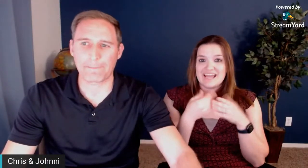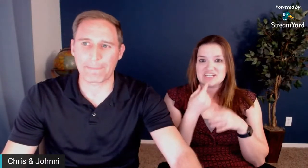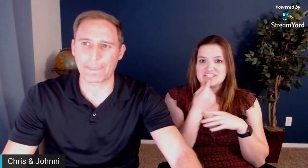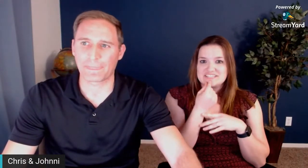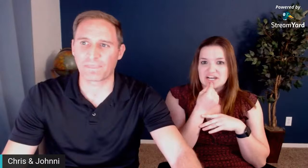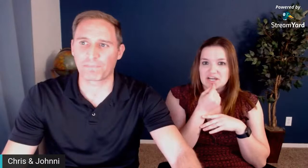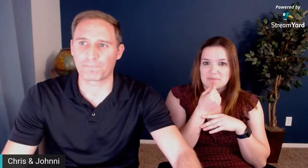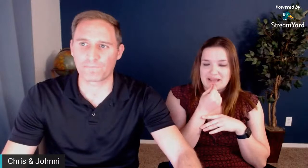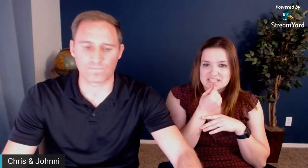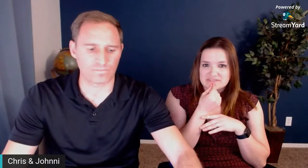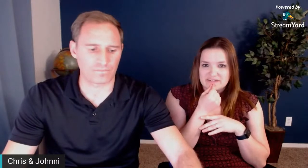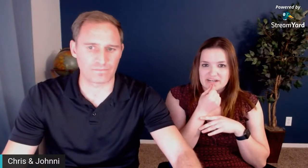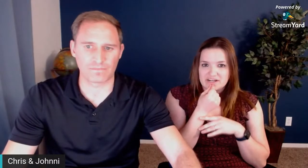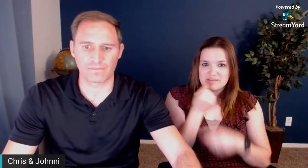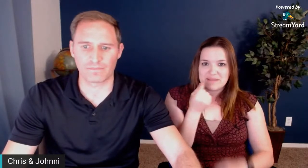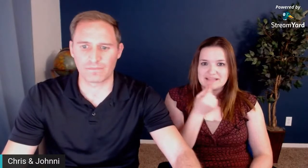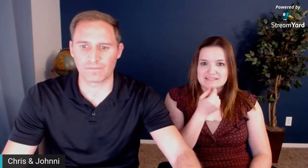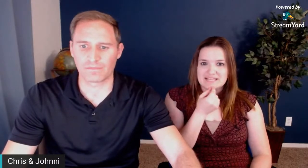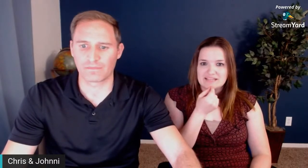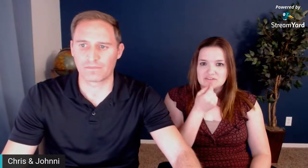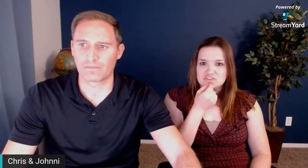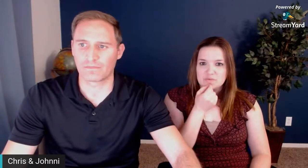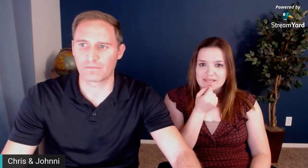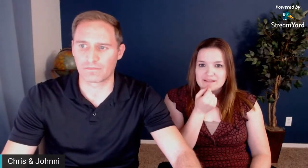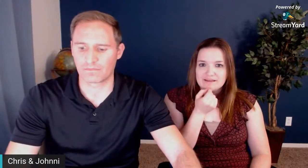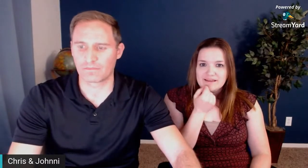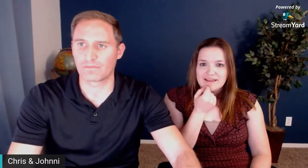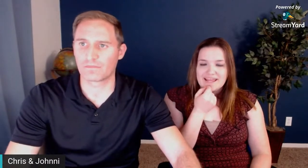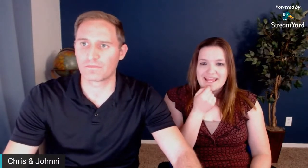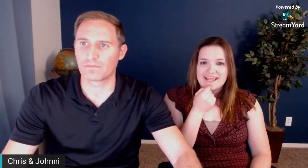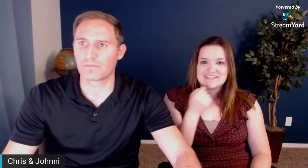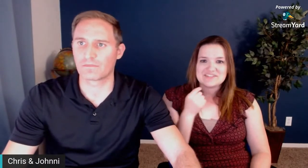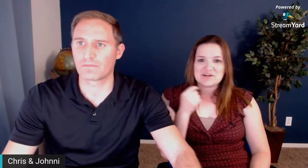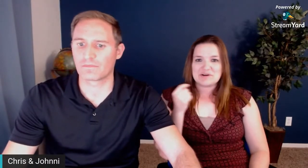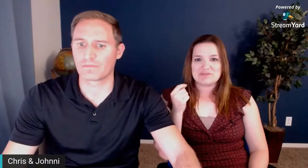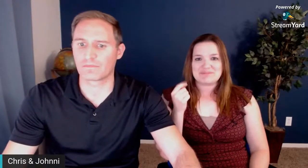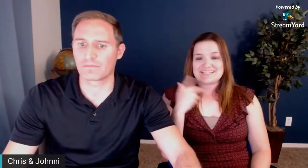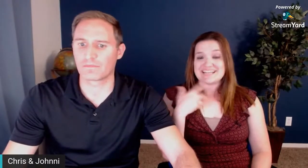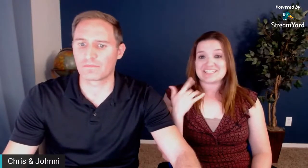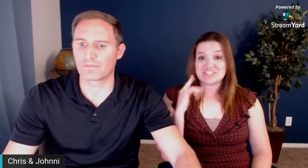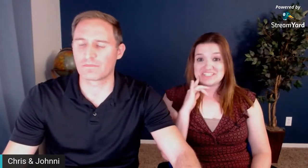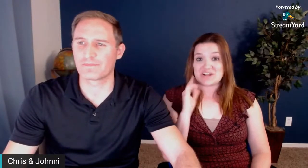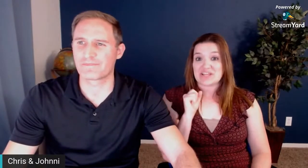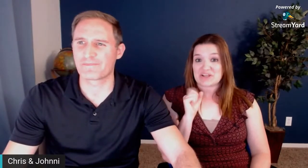and she stuck on her pacifier it made this like little squeak and so my dad says she sounded like